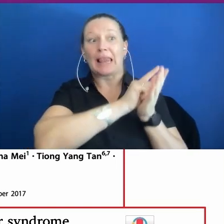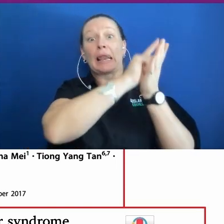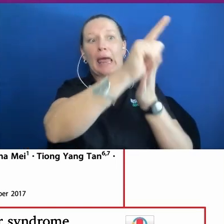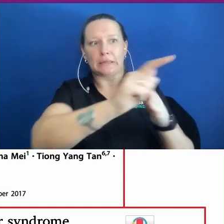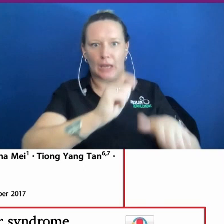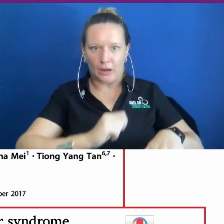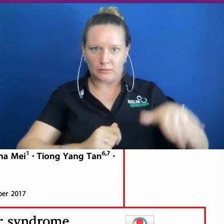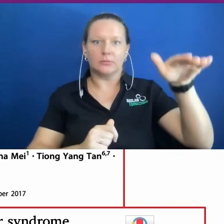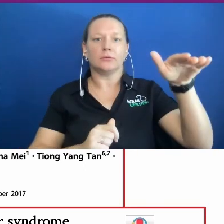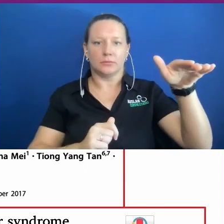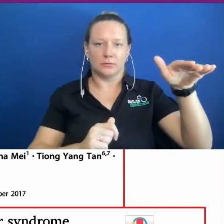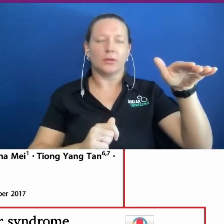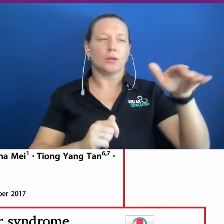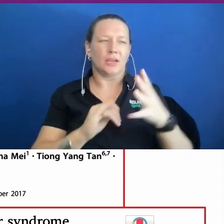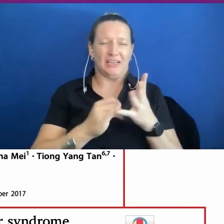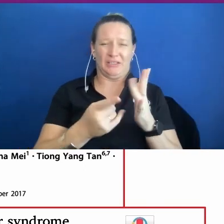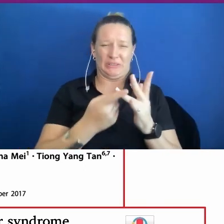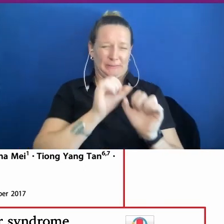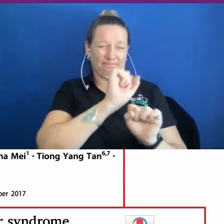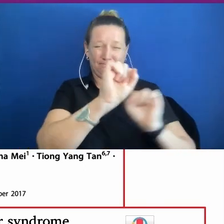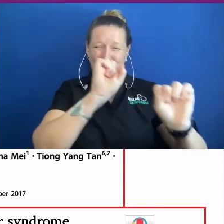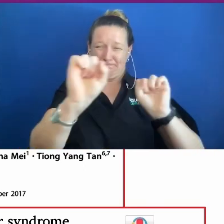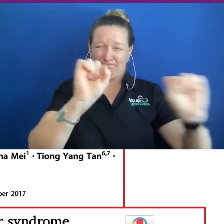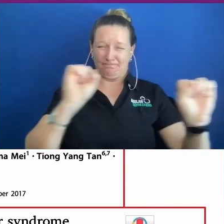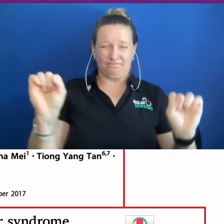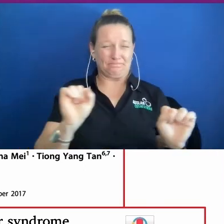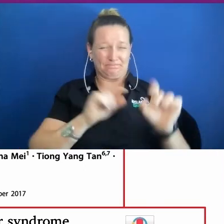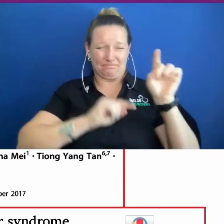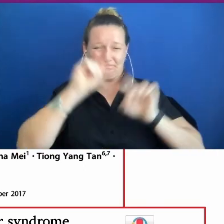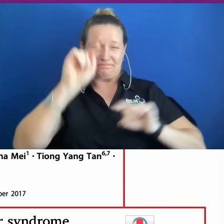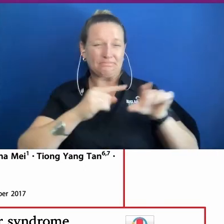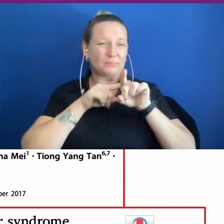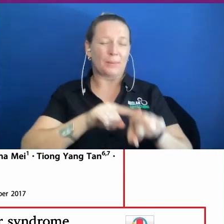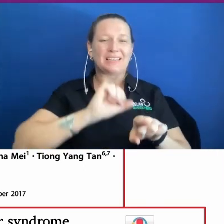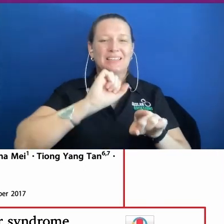conditions emphasise that the understanding of the underlying genetic cause is so important for